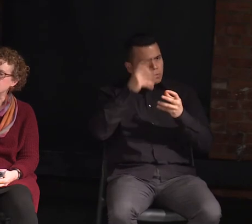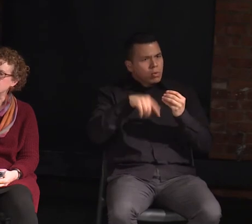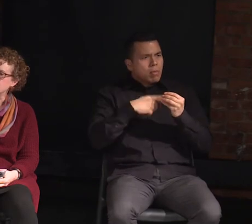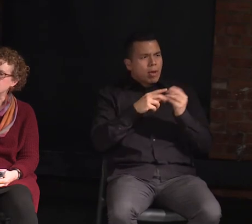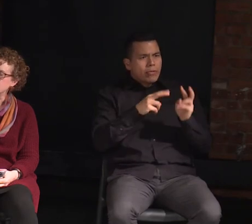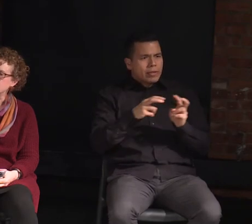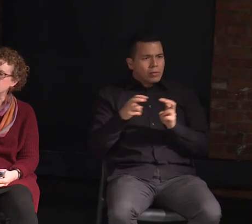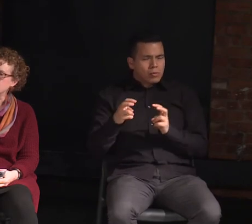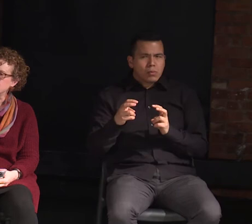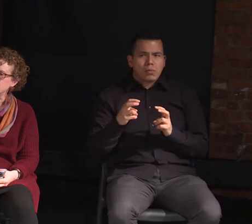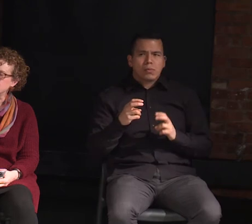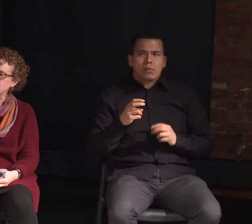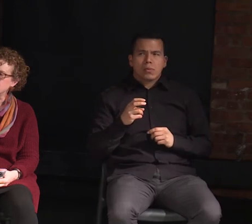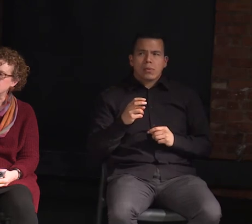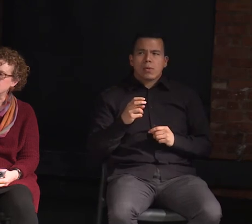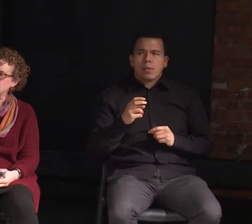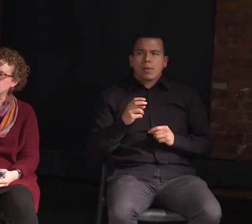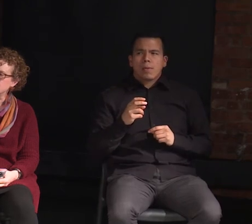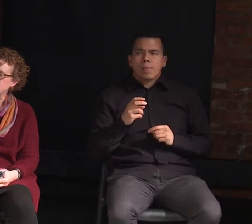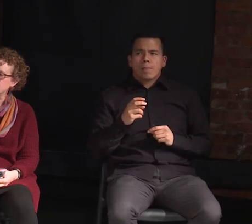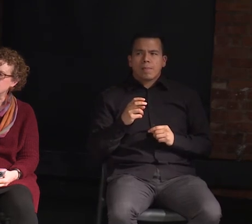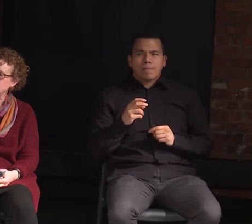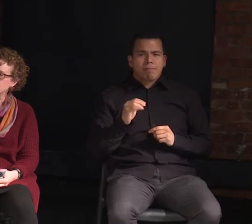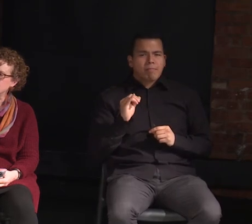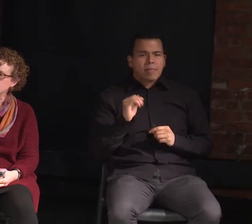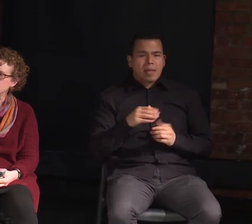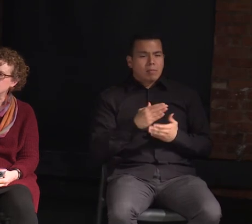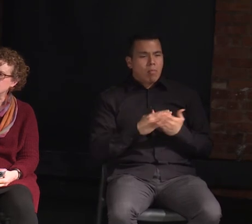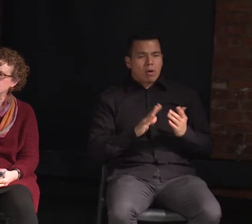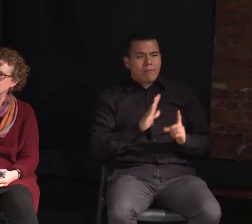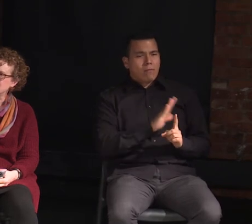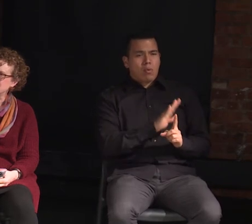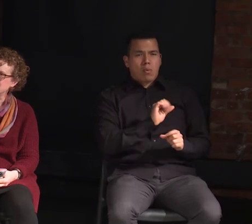these issues, it's part of her work, quite frankly.